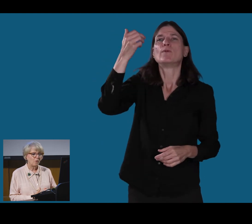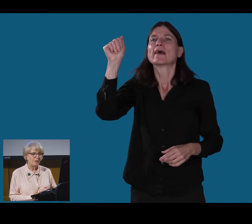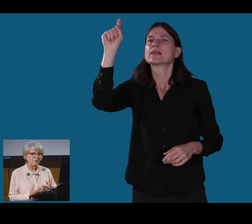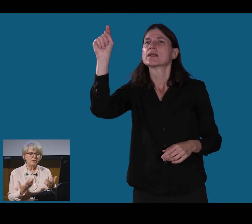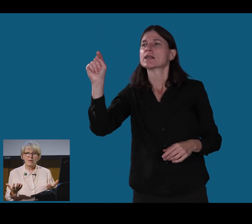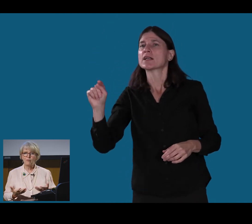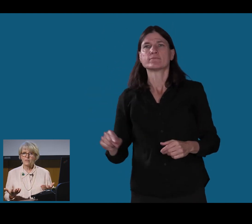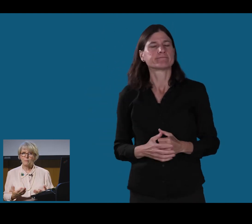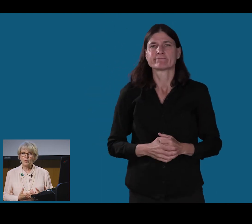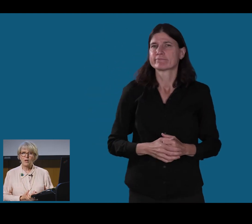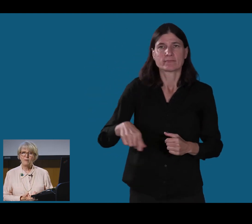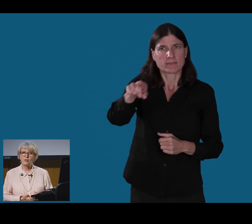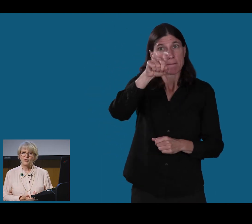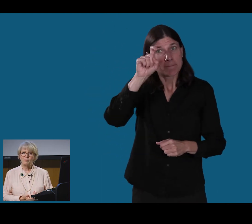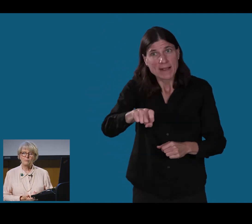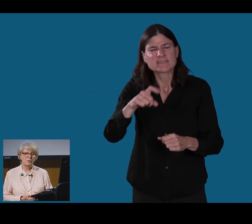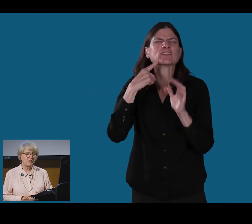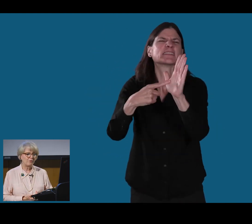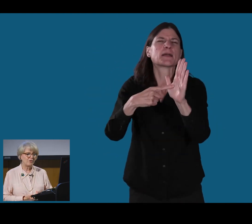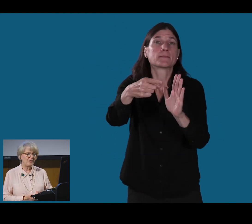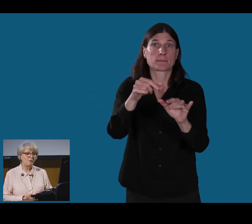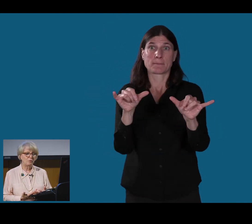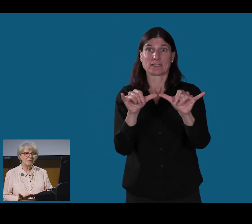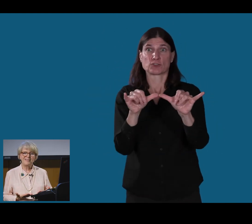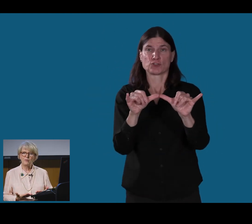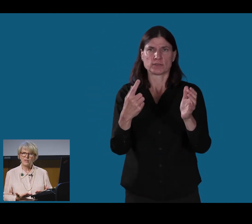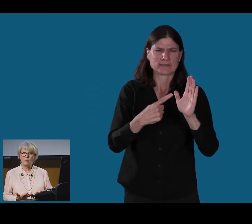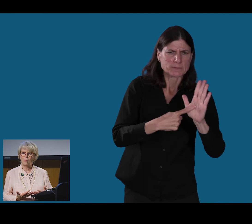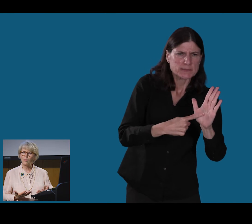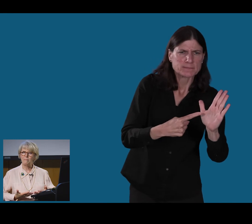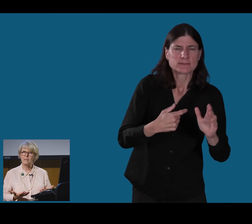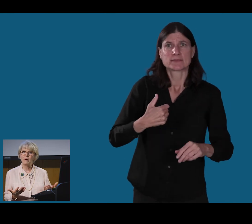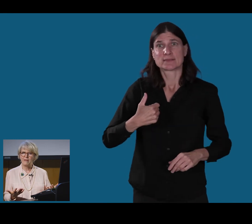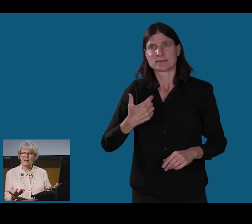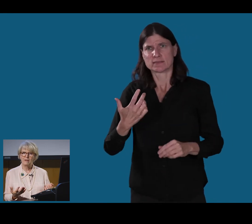So if you say, for example, you want to measure symptoms or self esteem, you really need to say, “Well what do I mean by that?”